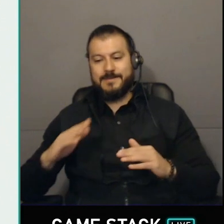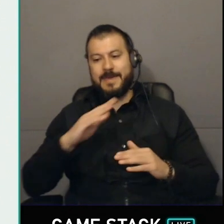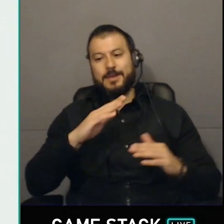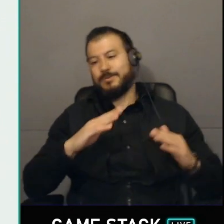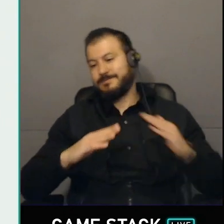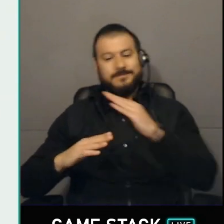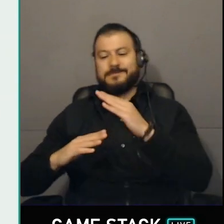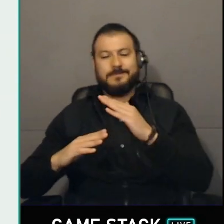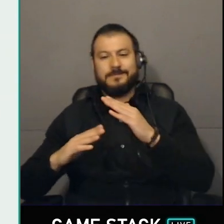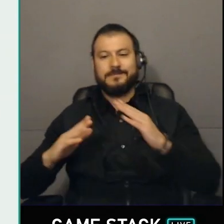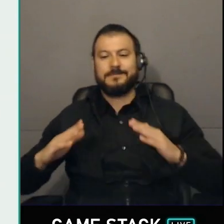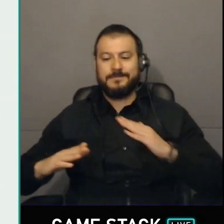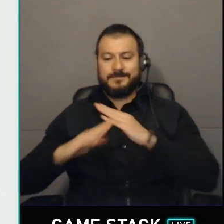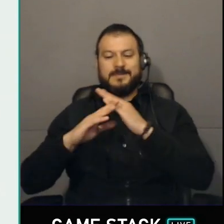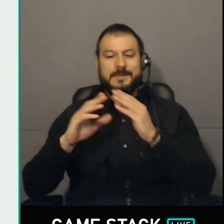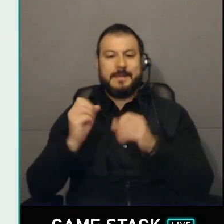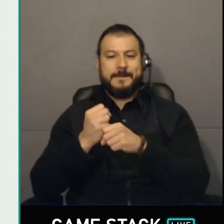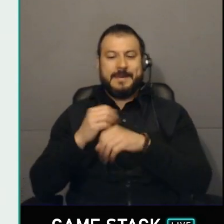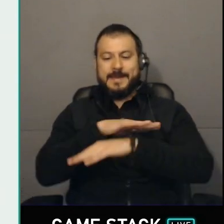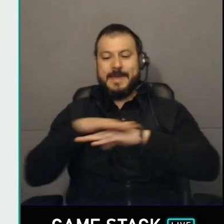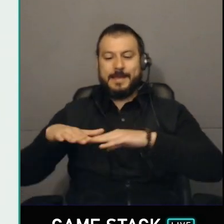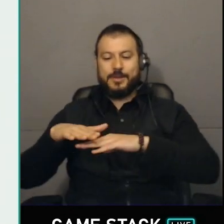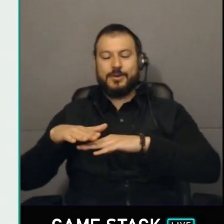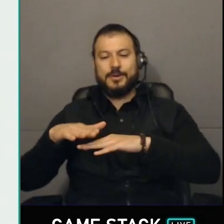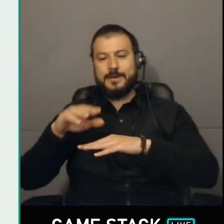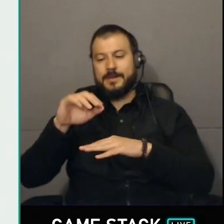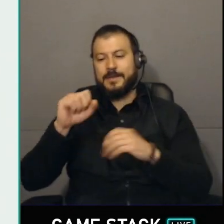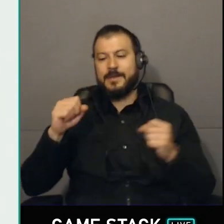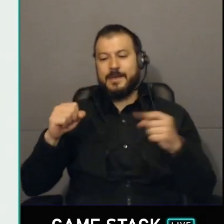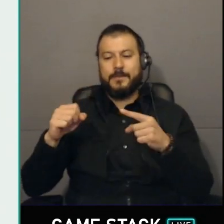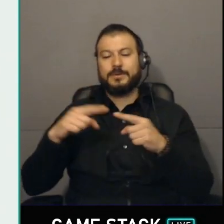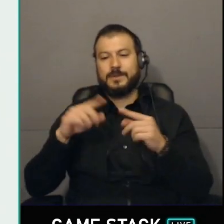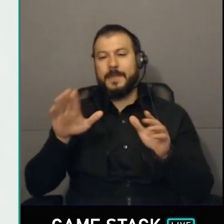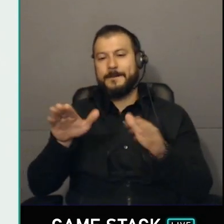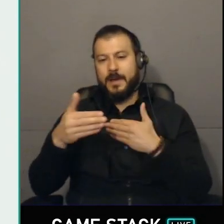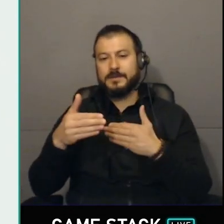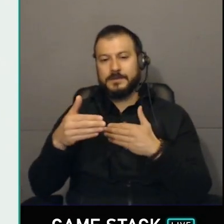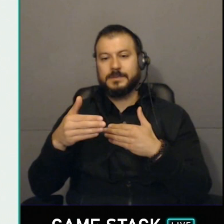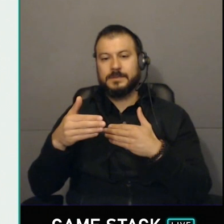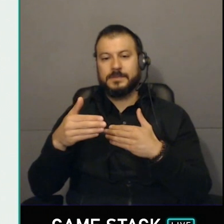and apply a linear and an angular impulse to the box, which should converge towards zero,